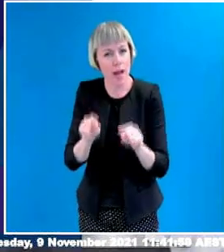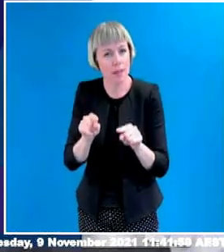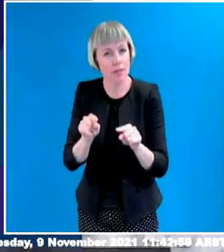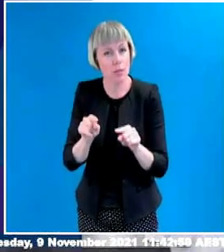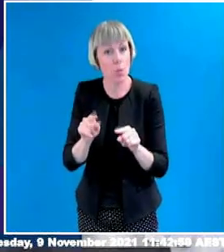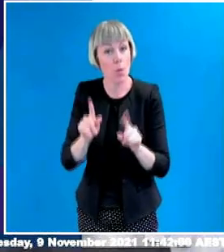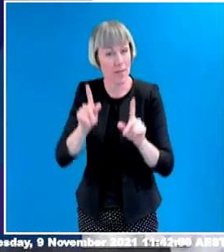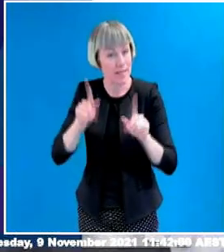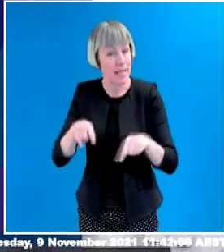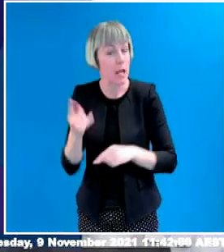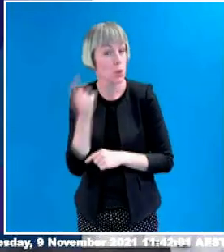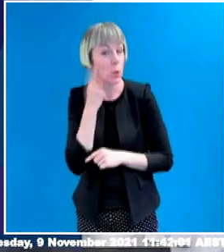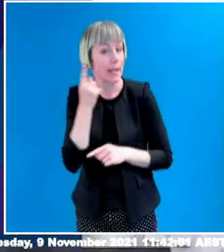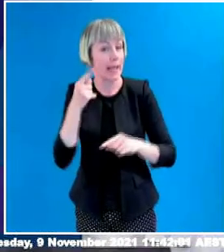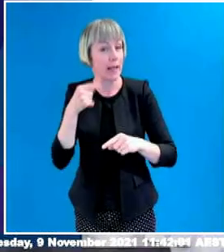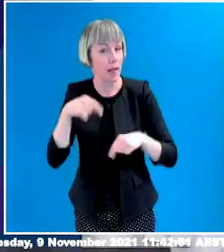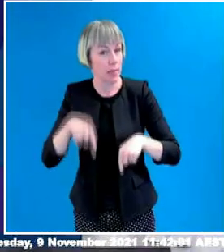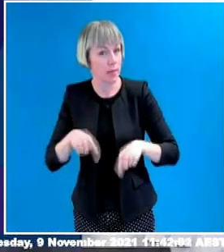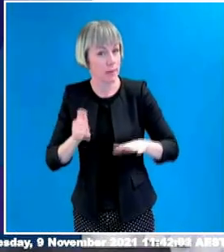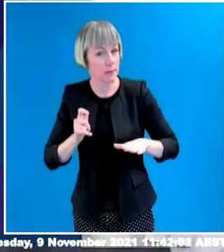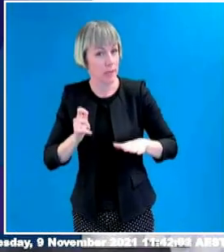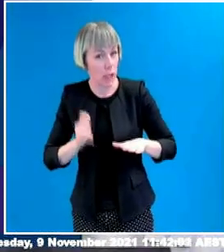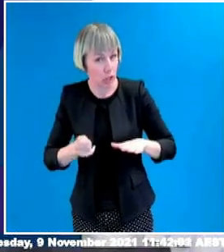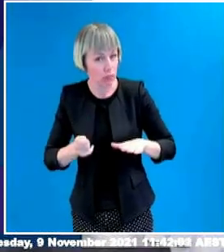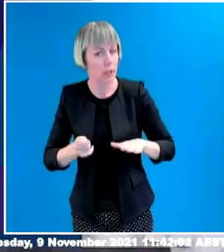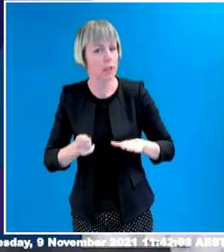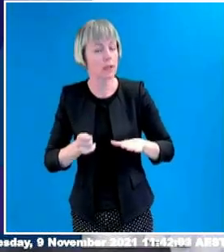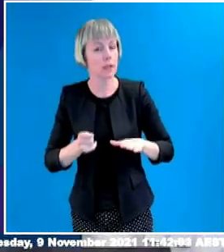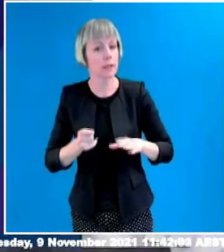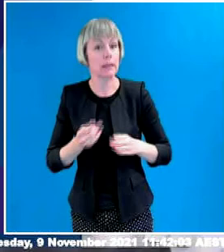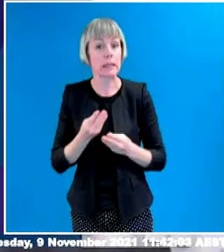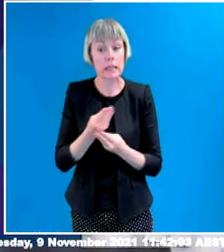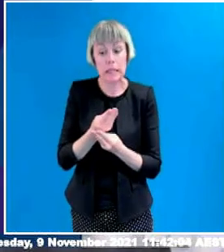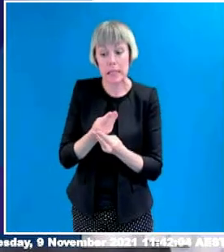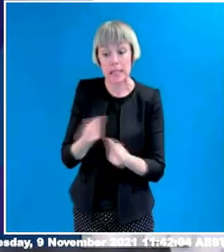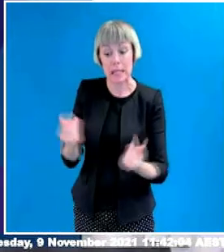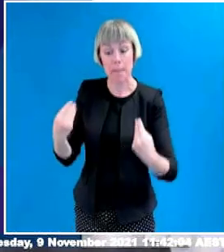companies might be giving an incentive to employ people with disability, but that's not the norm.